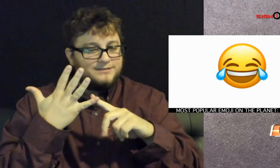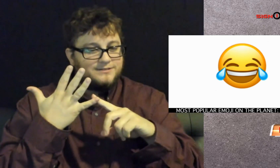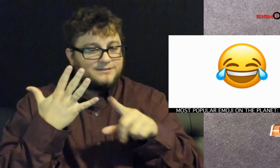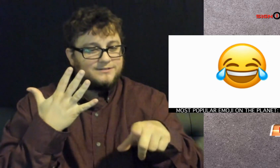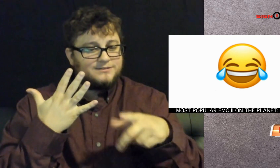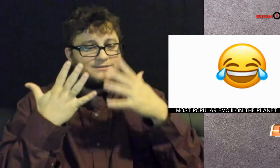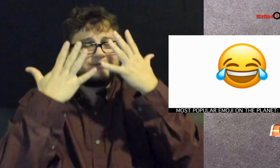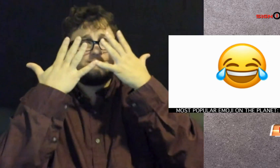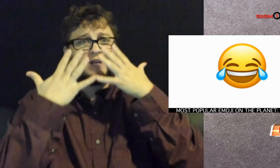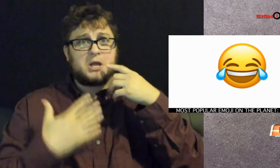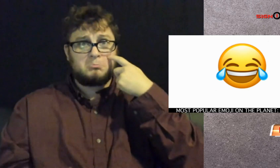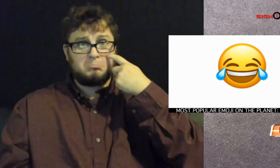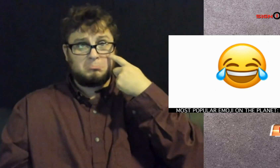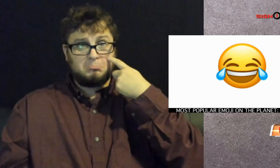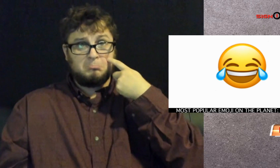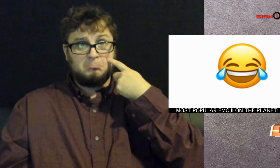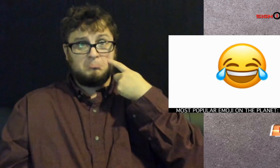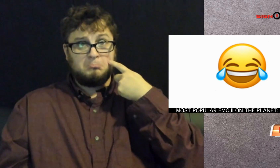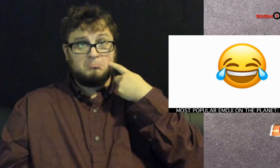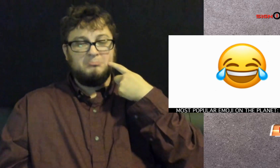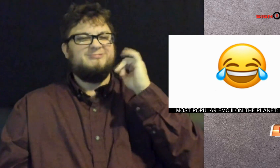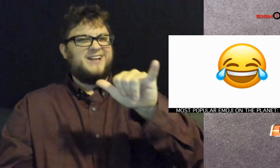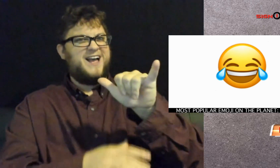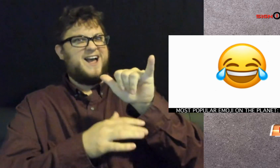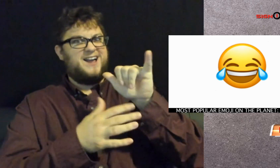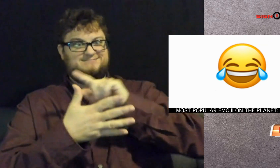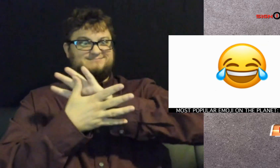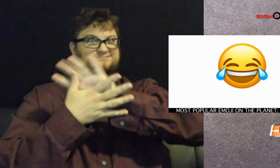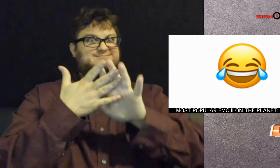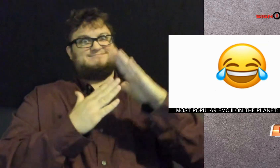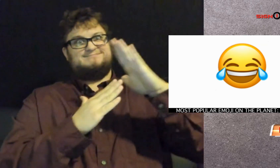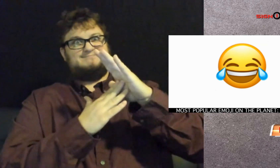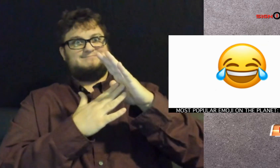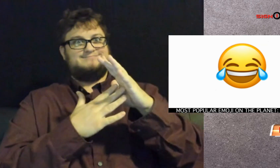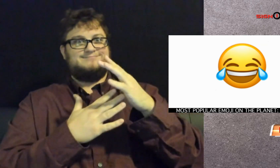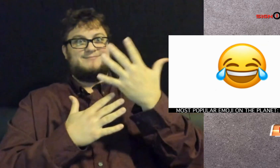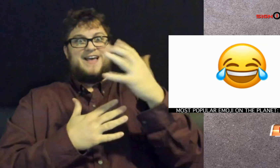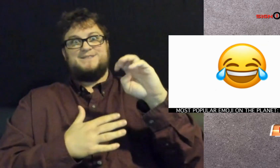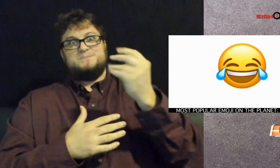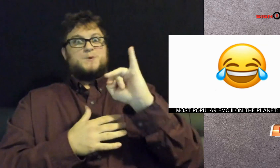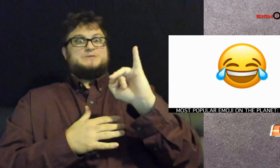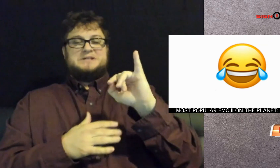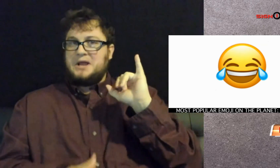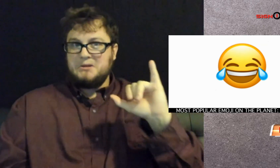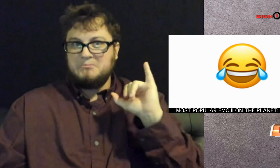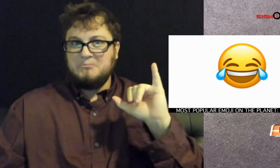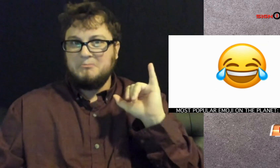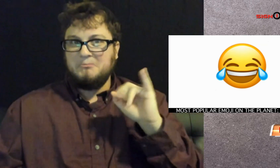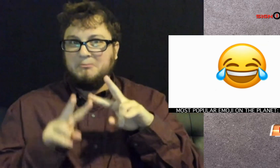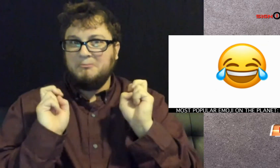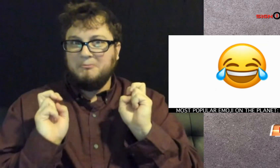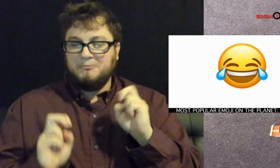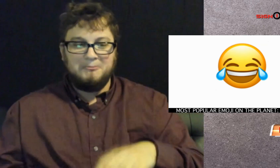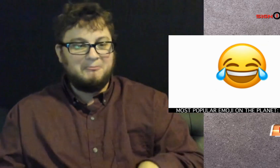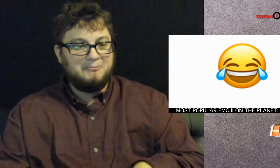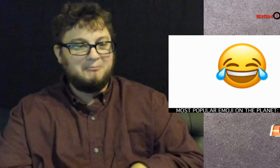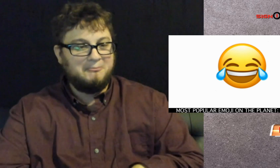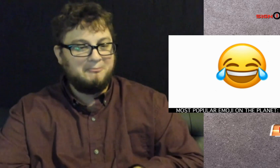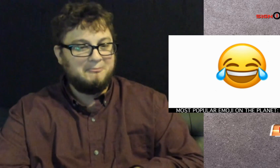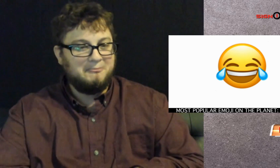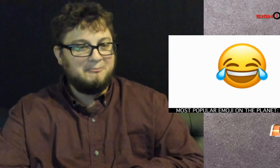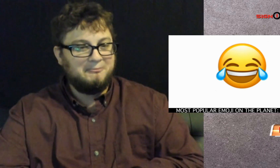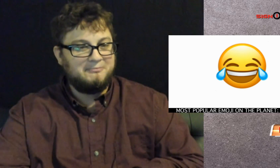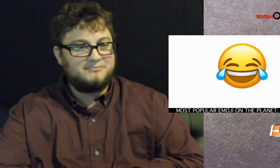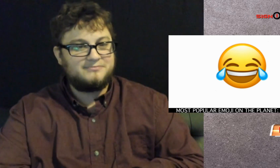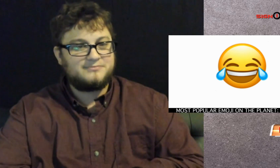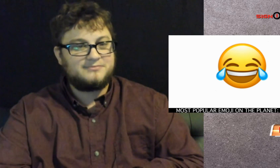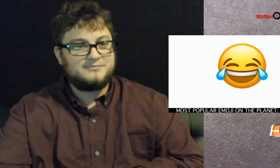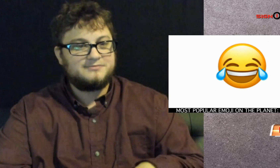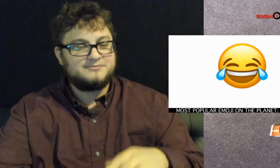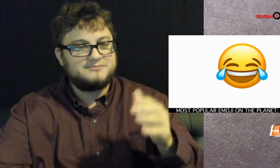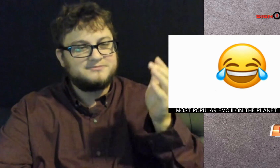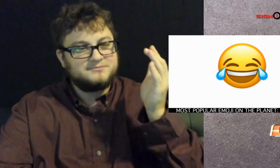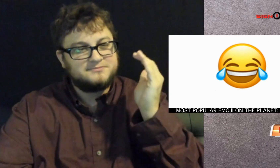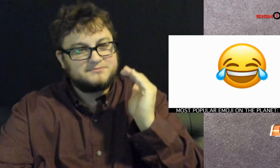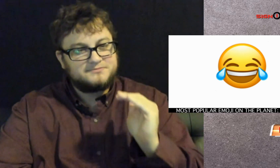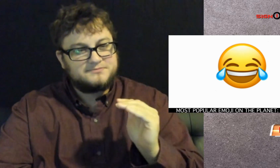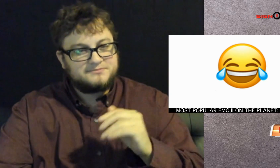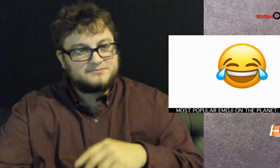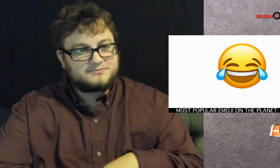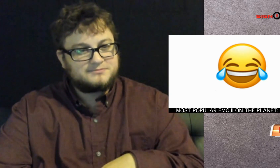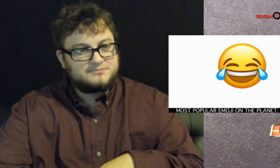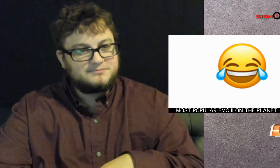wink and kiss came in fourth and sad face with the tear rounded out the top five